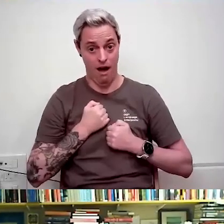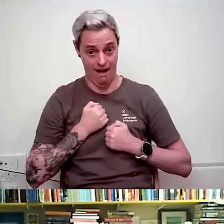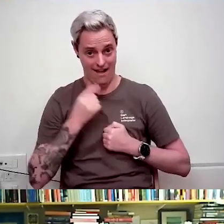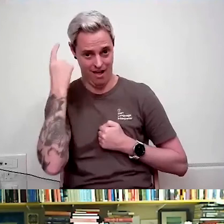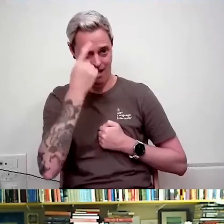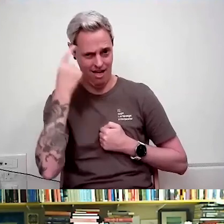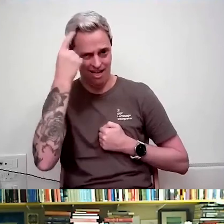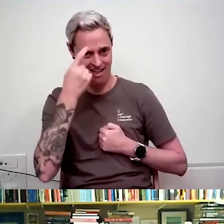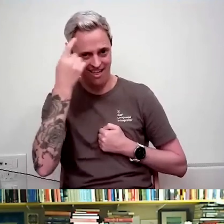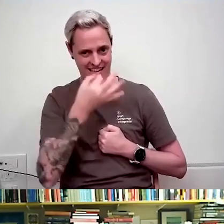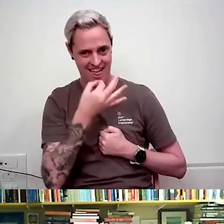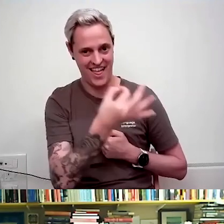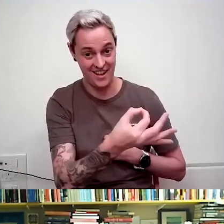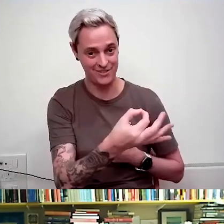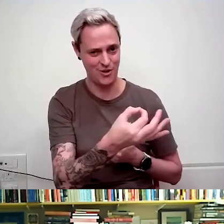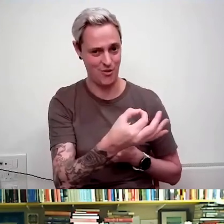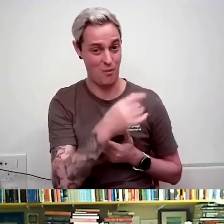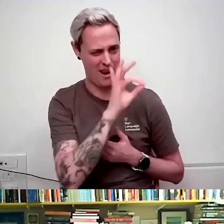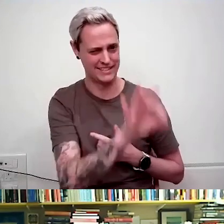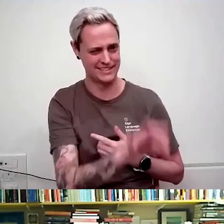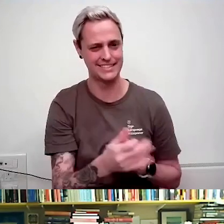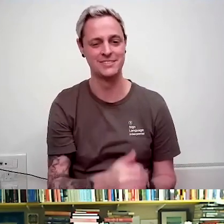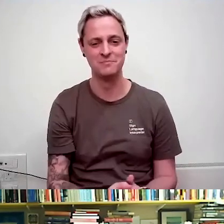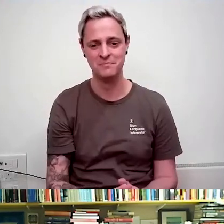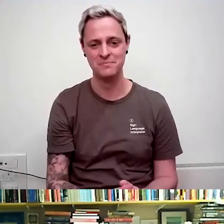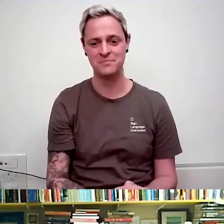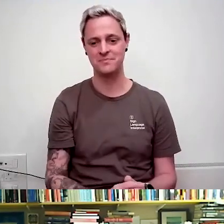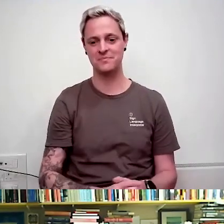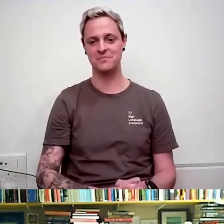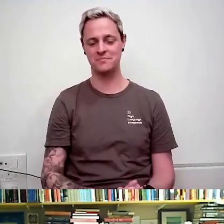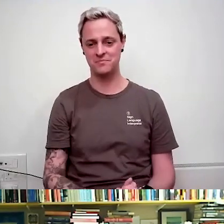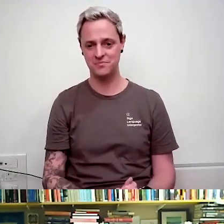because it was a really great question so I’m going to, I’m going to ask it.